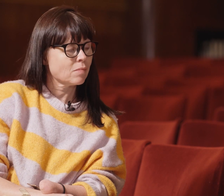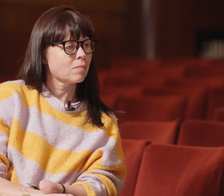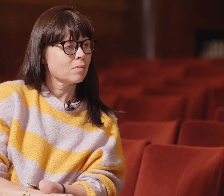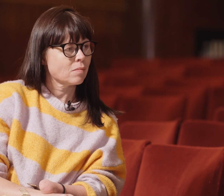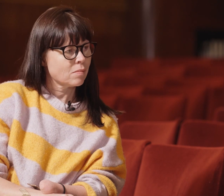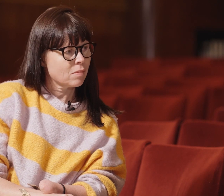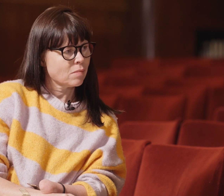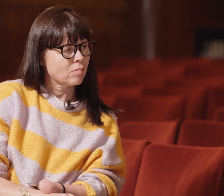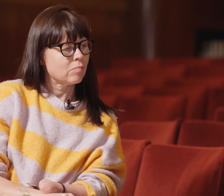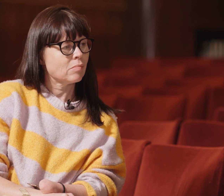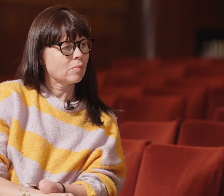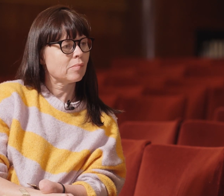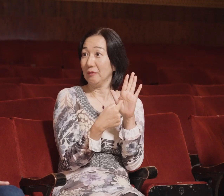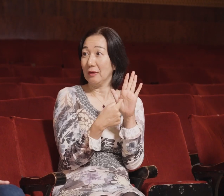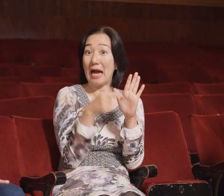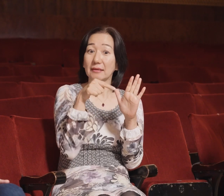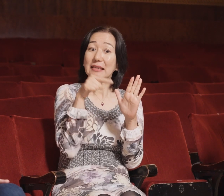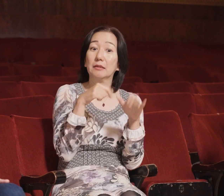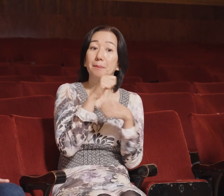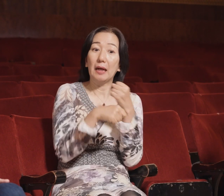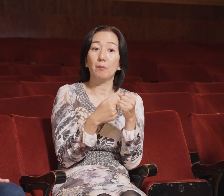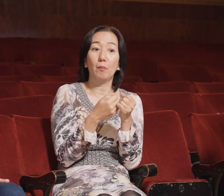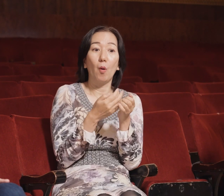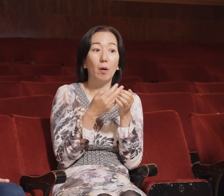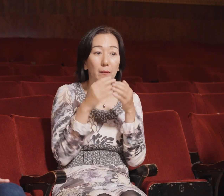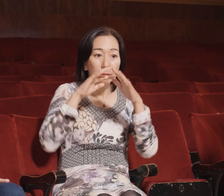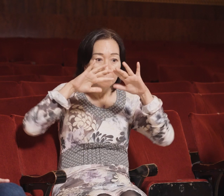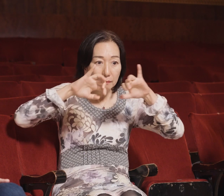and their work is there so why not show that more